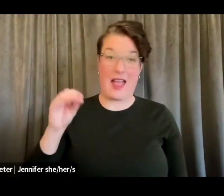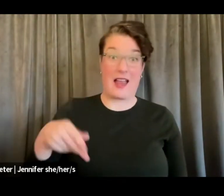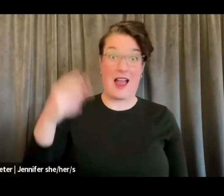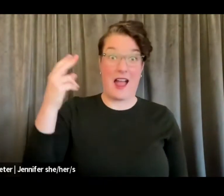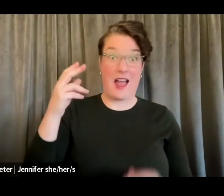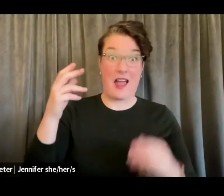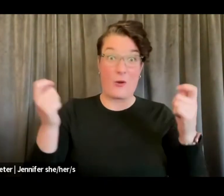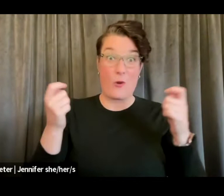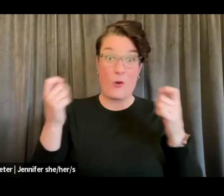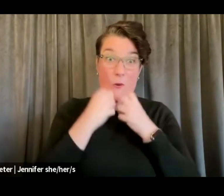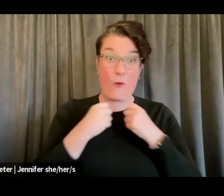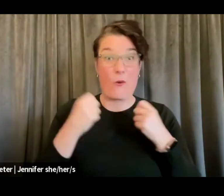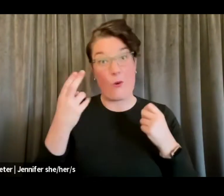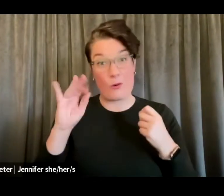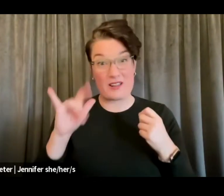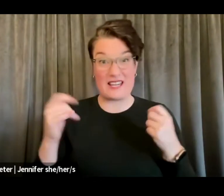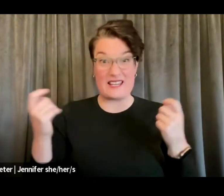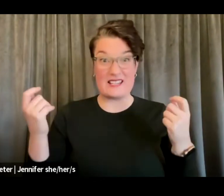to experience Lukaza's work.